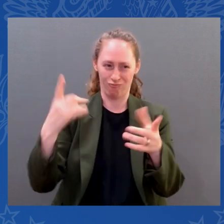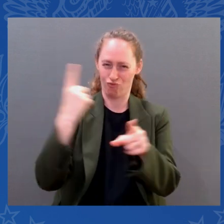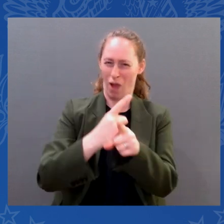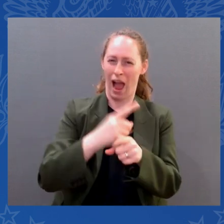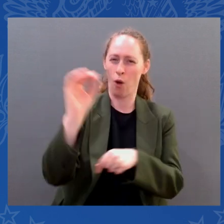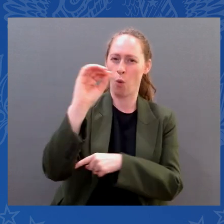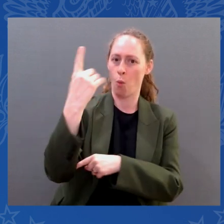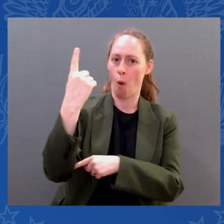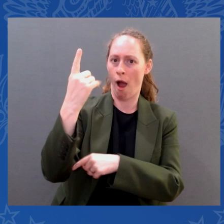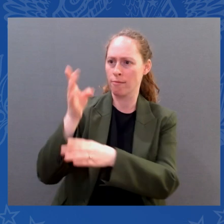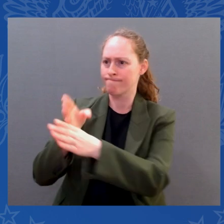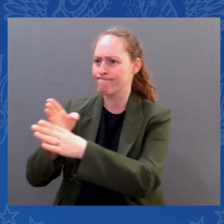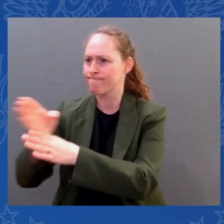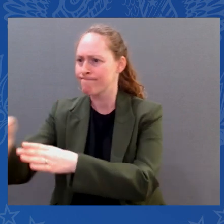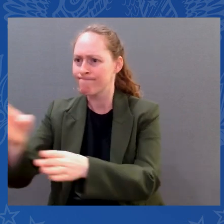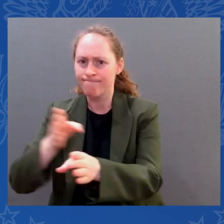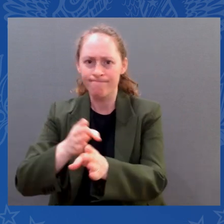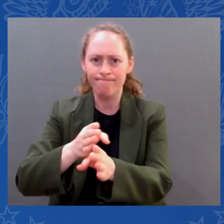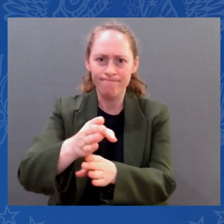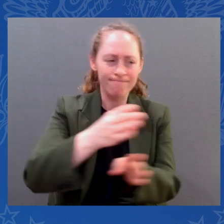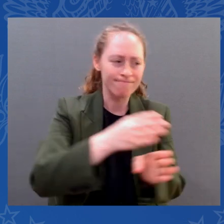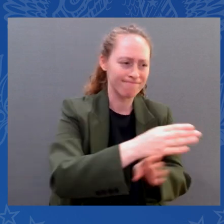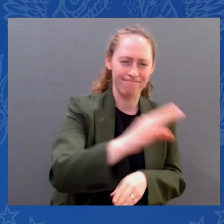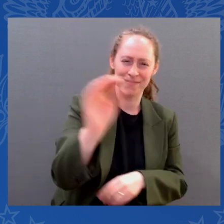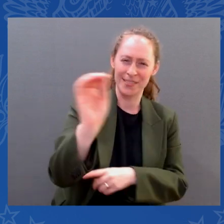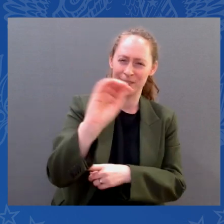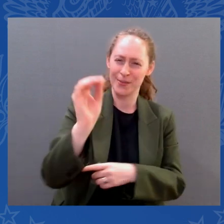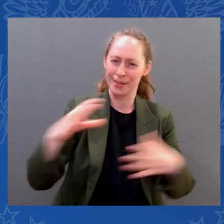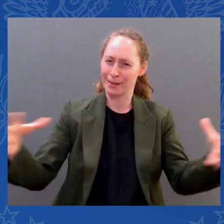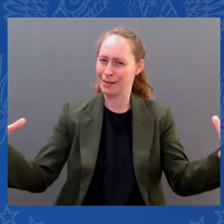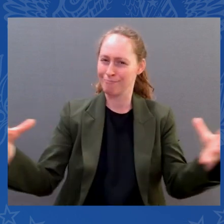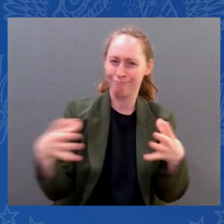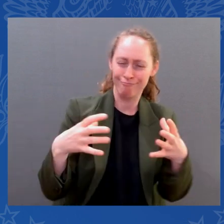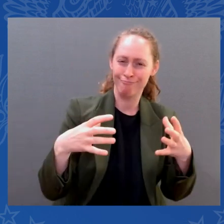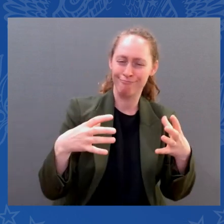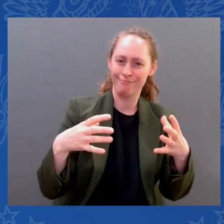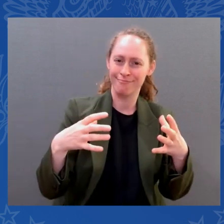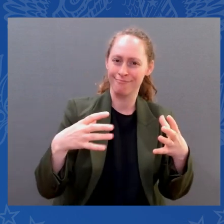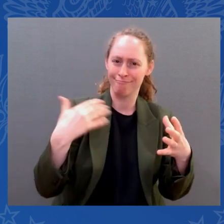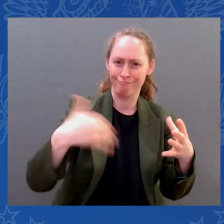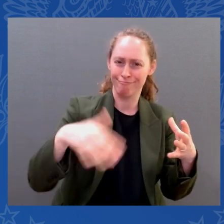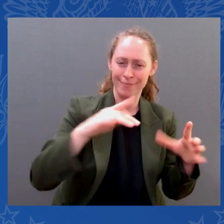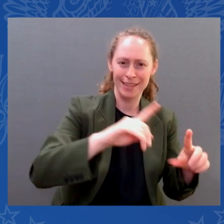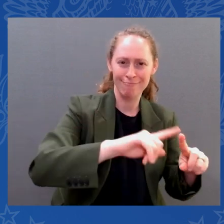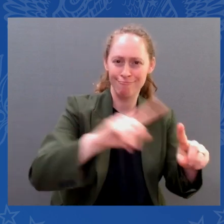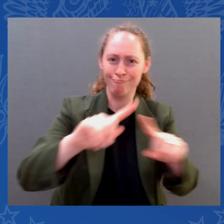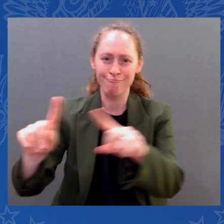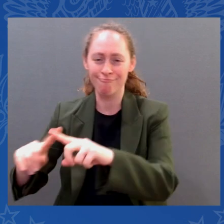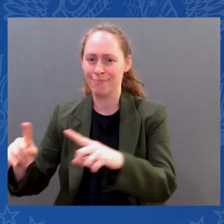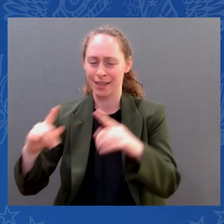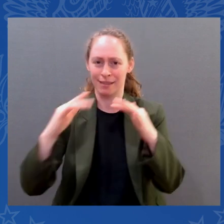And the breadth of achievement is equally as broad and significant. The enrichment of our country has been -- our communities --